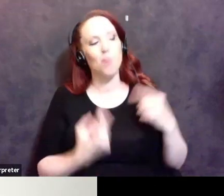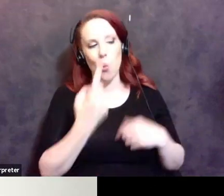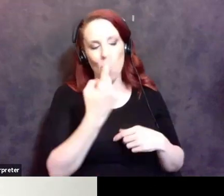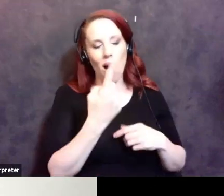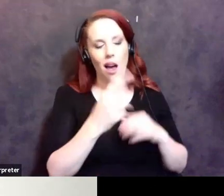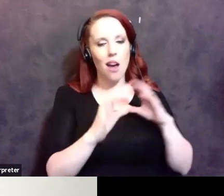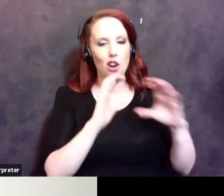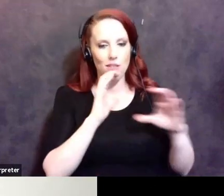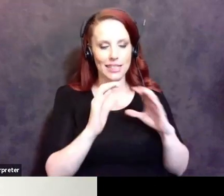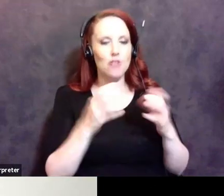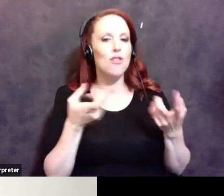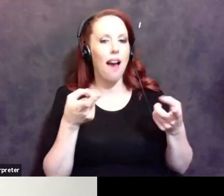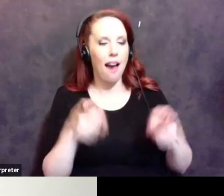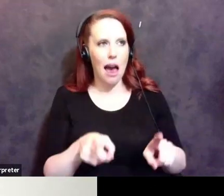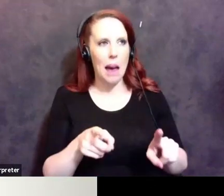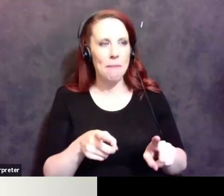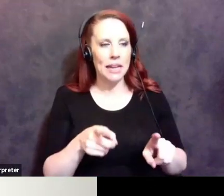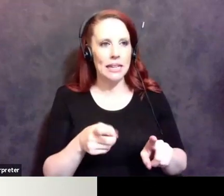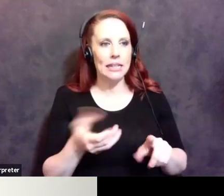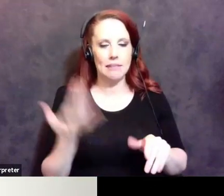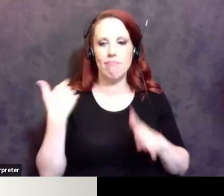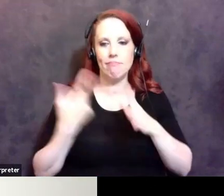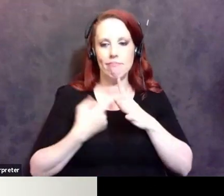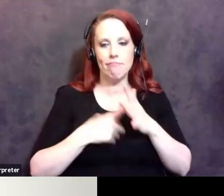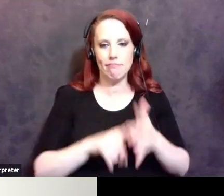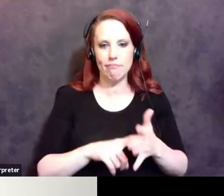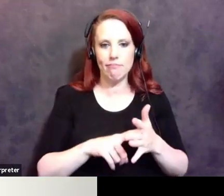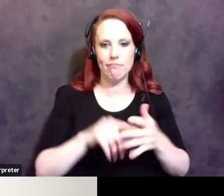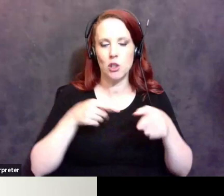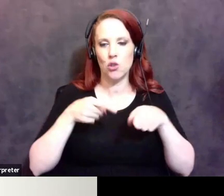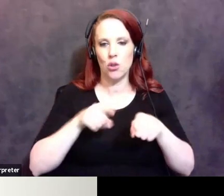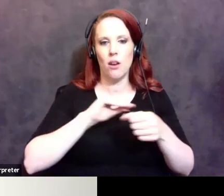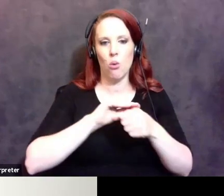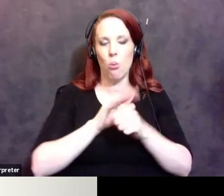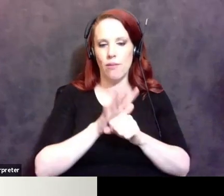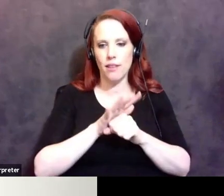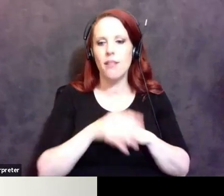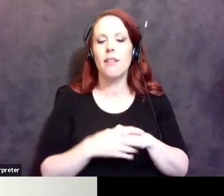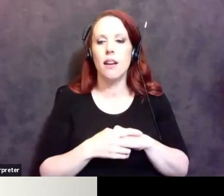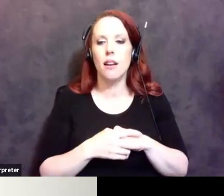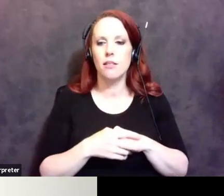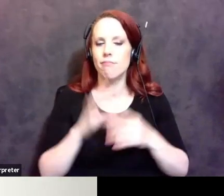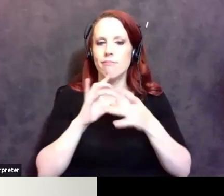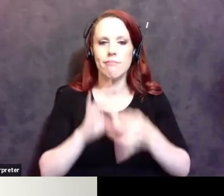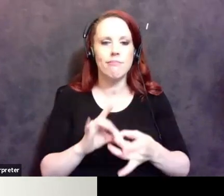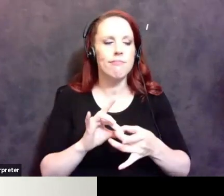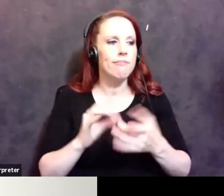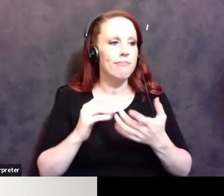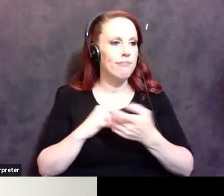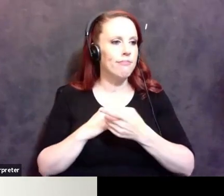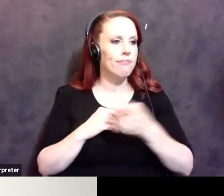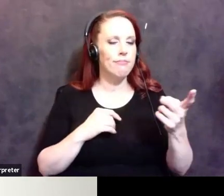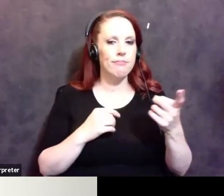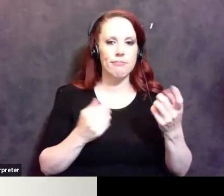was happening initially when the pandemic started was around all of these government